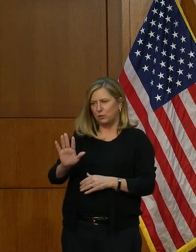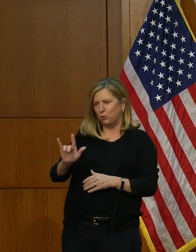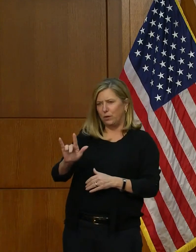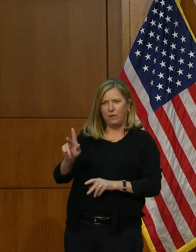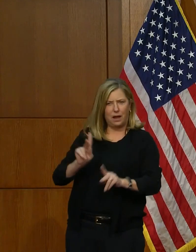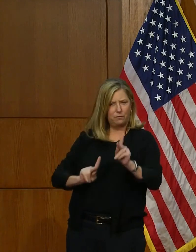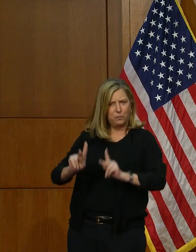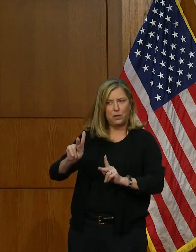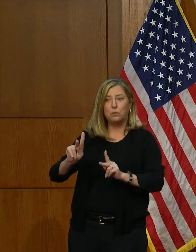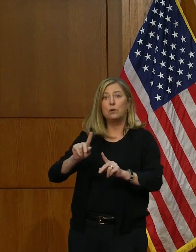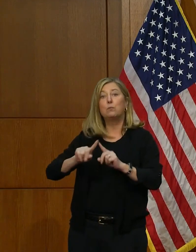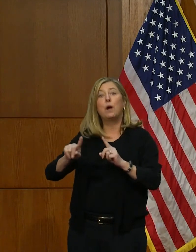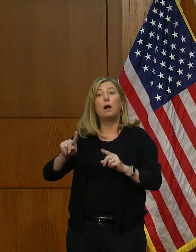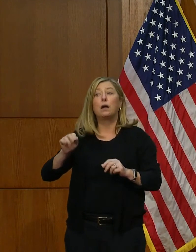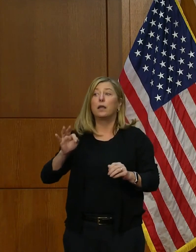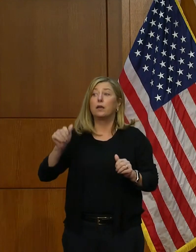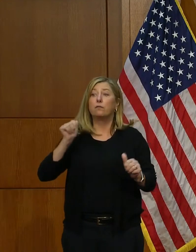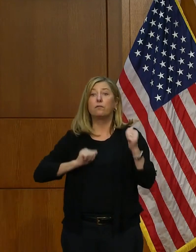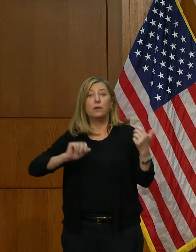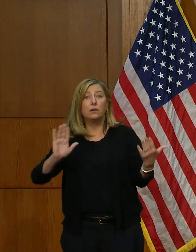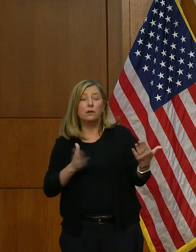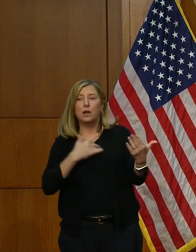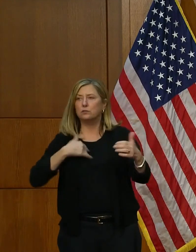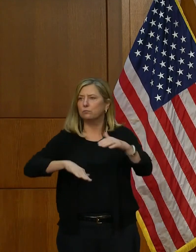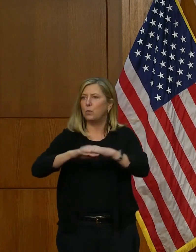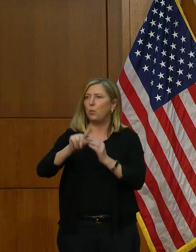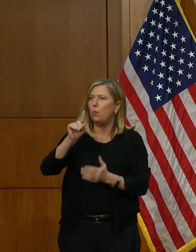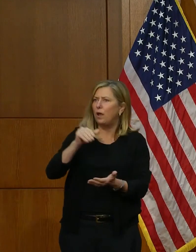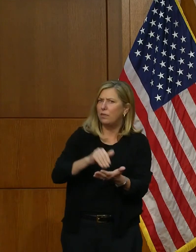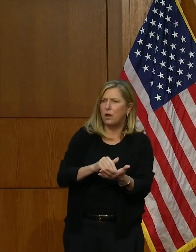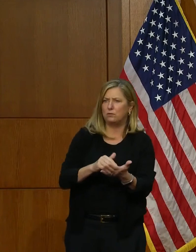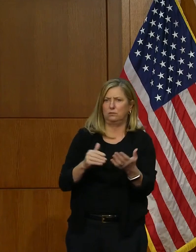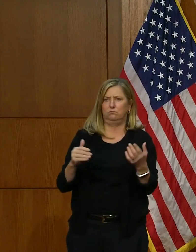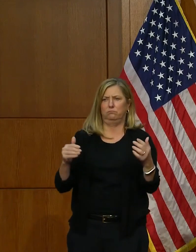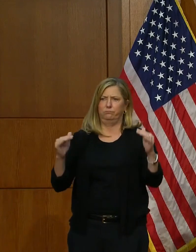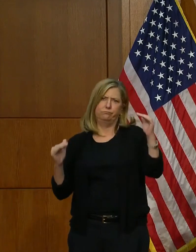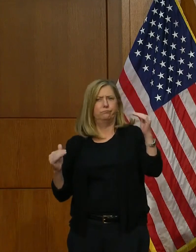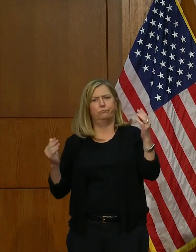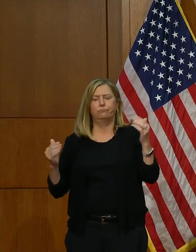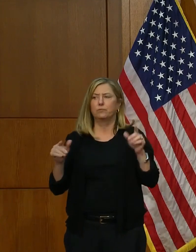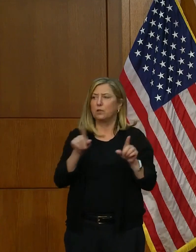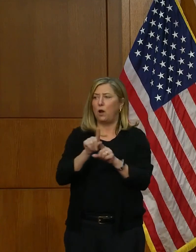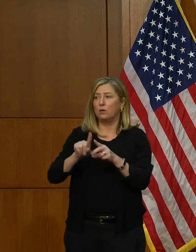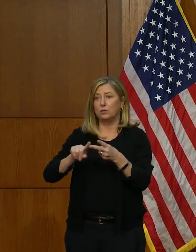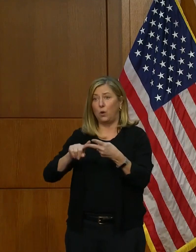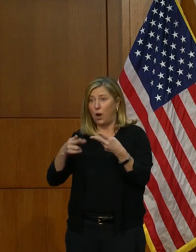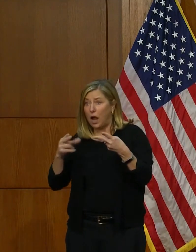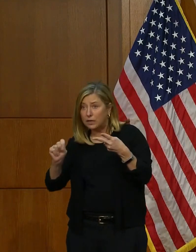THEY CAN ONLY HAVE A CERTAIN AMOUNT OF 25 PEOPLE WERE AS